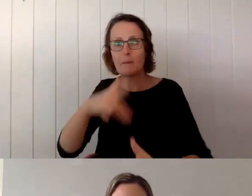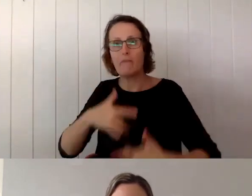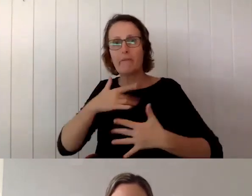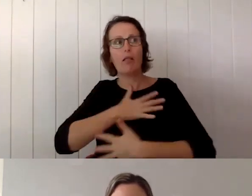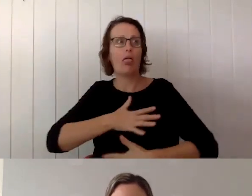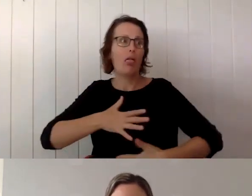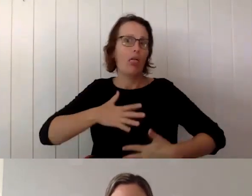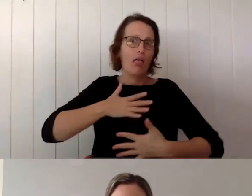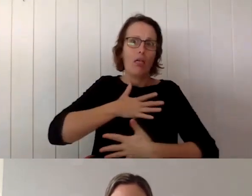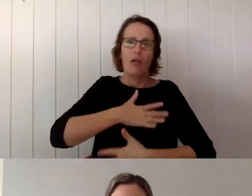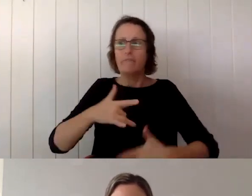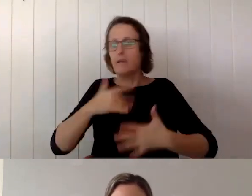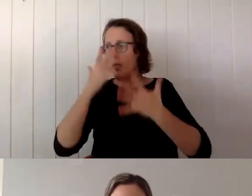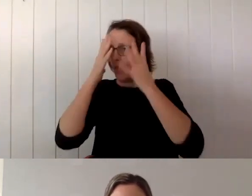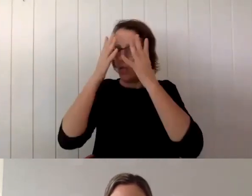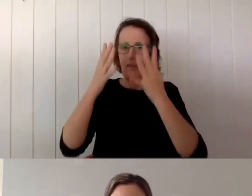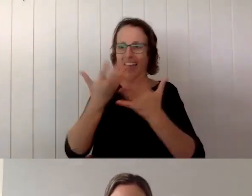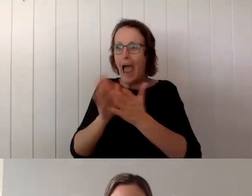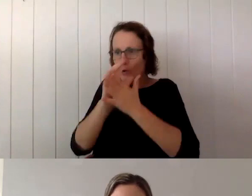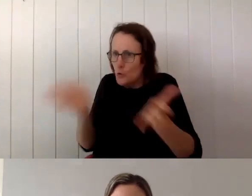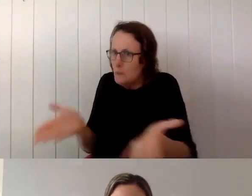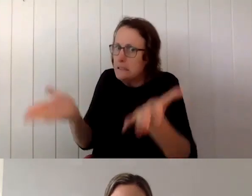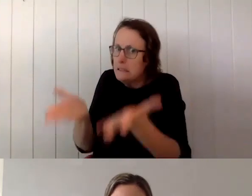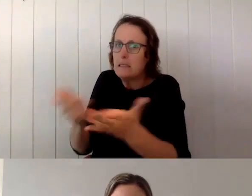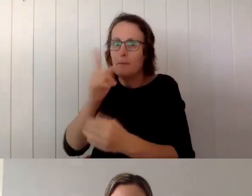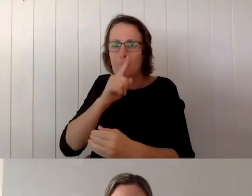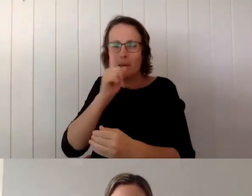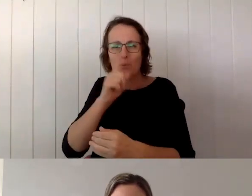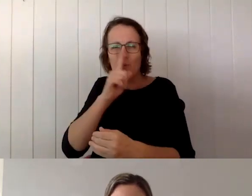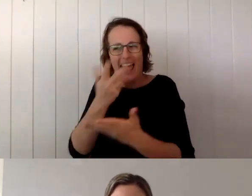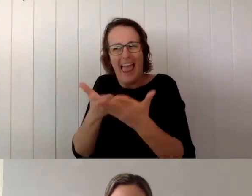feeling just so, so overwhelmed at the moment? Like, what is the bridge